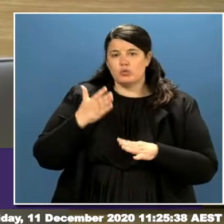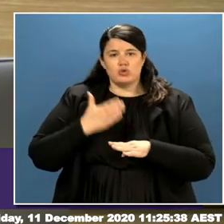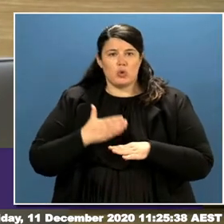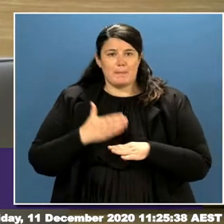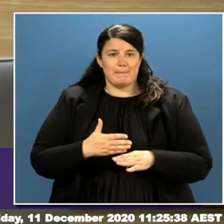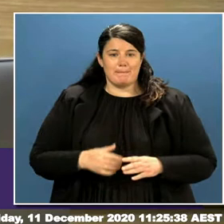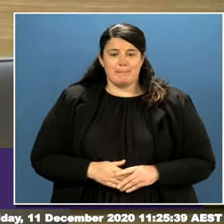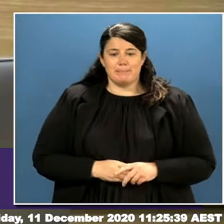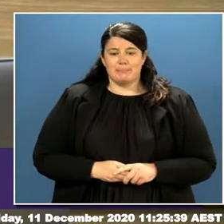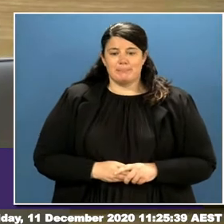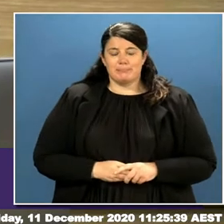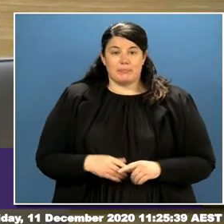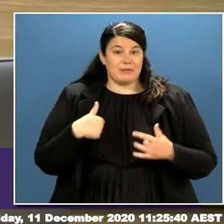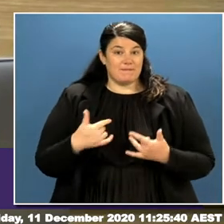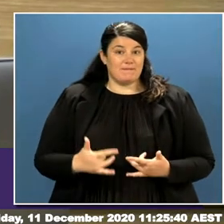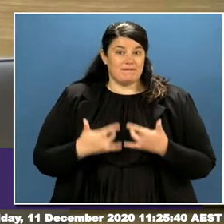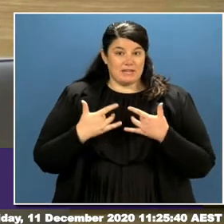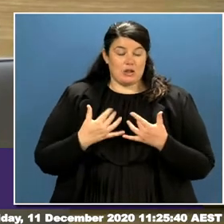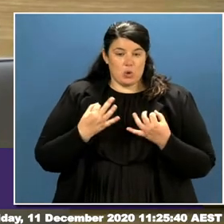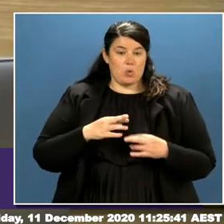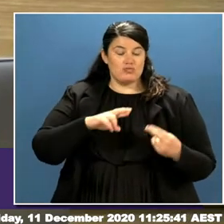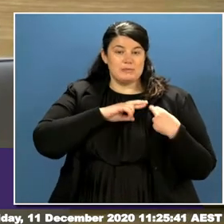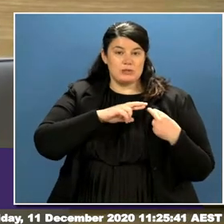There appears to be a lack of accountability.